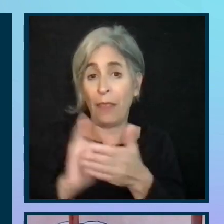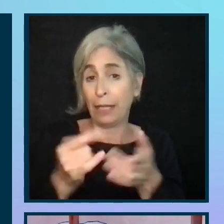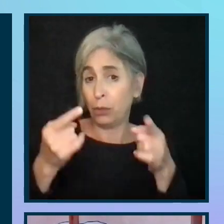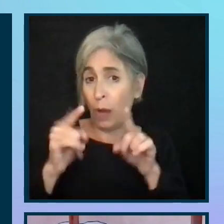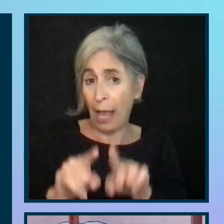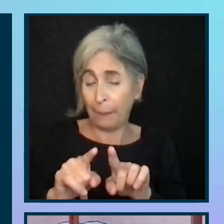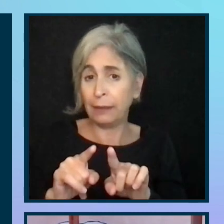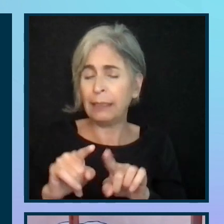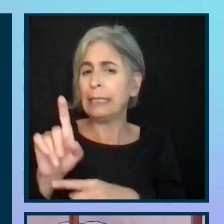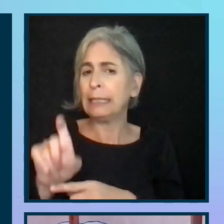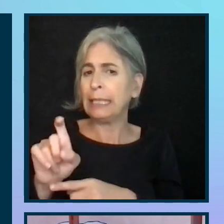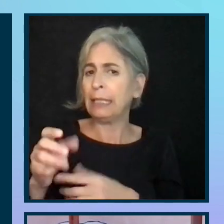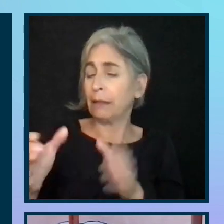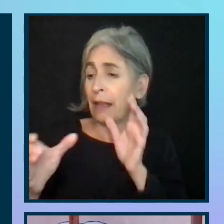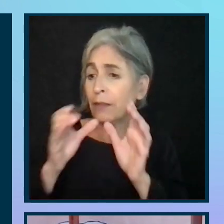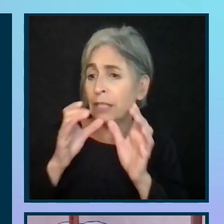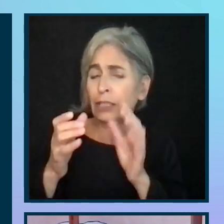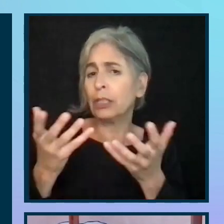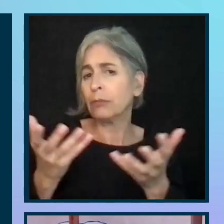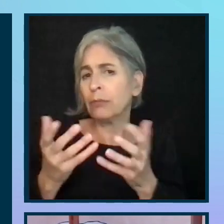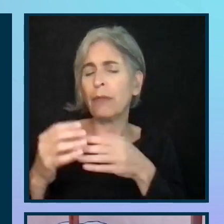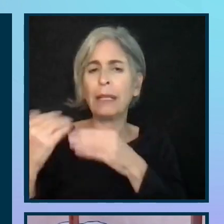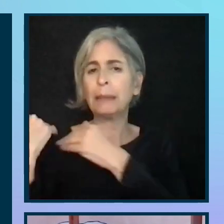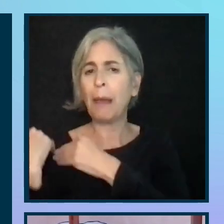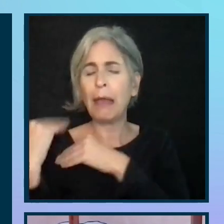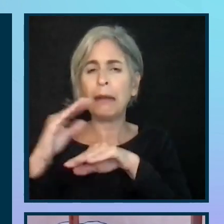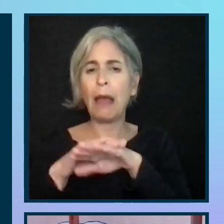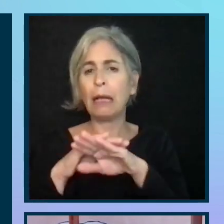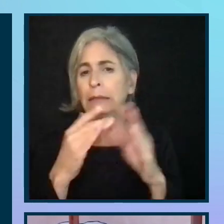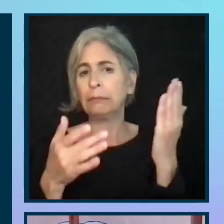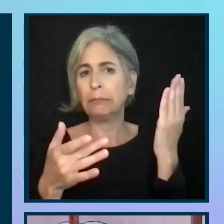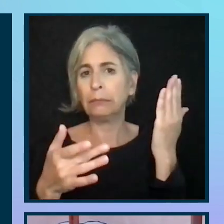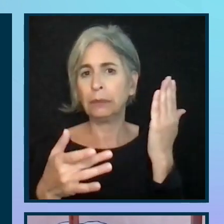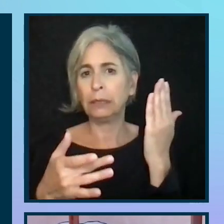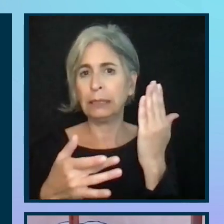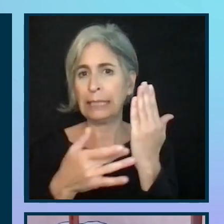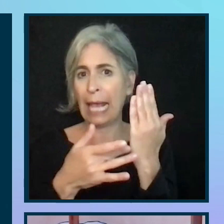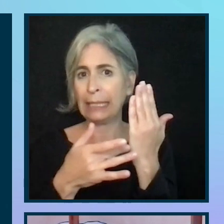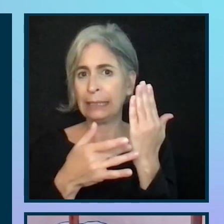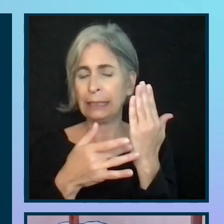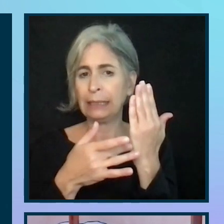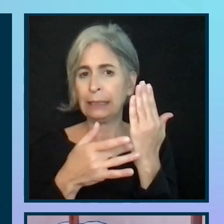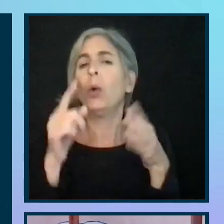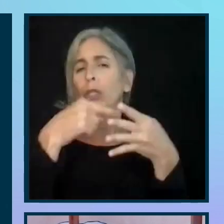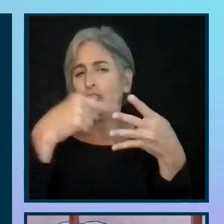and those conversations, they might lean on checklists. Is this a good time to use checklists before code is ever written?